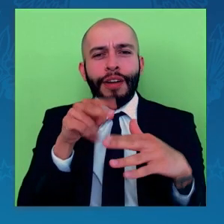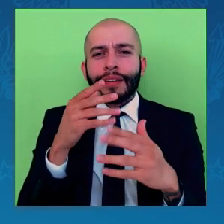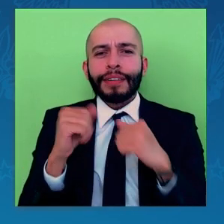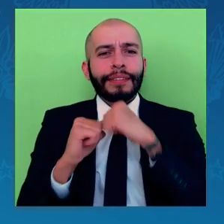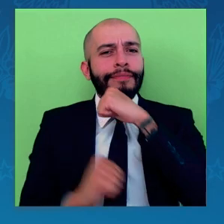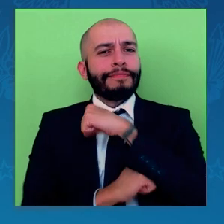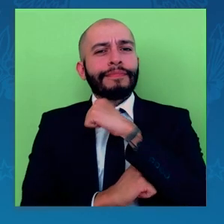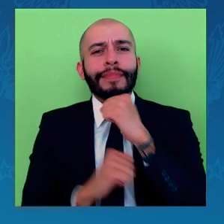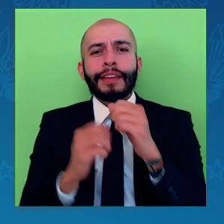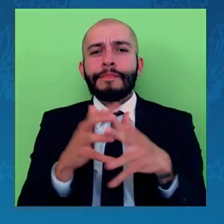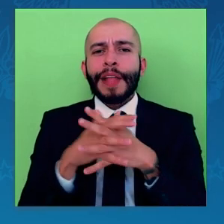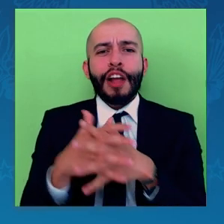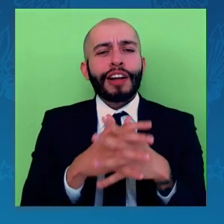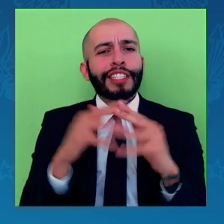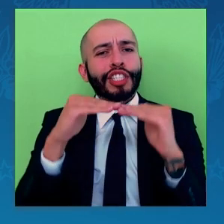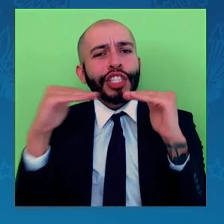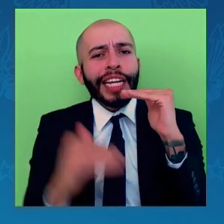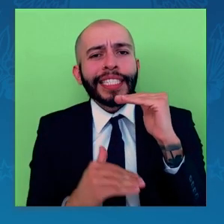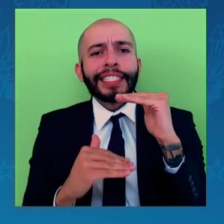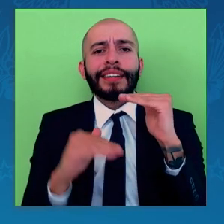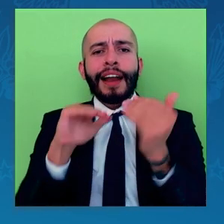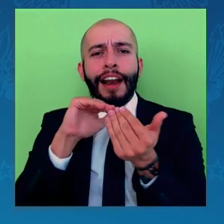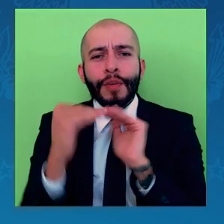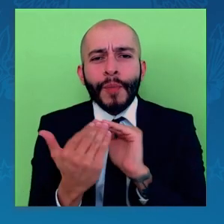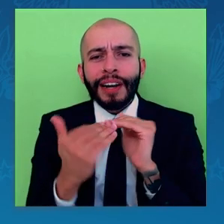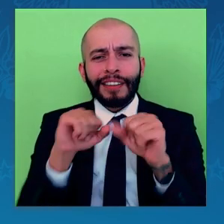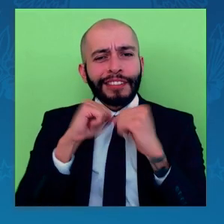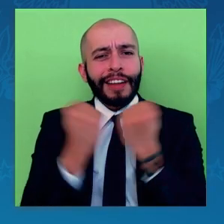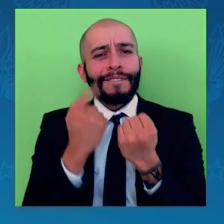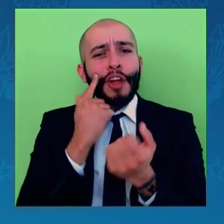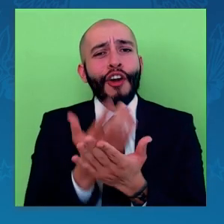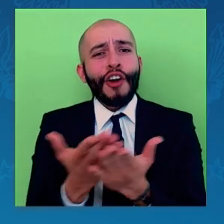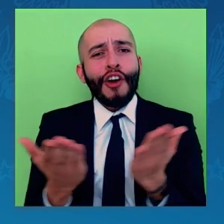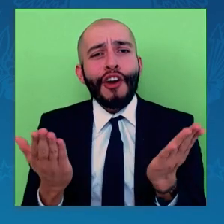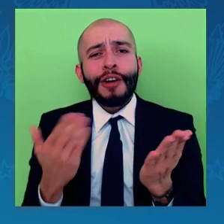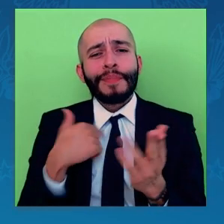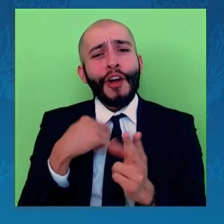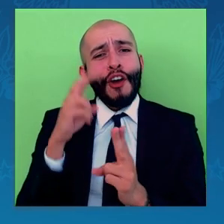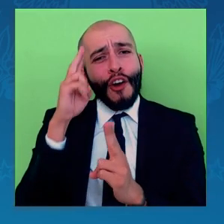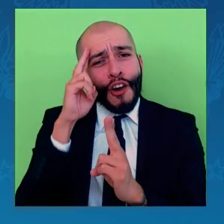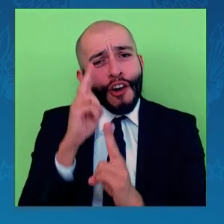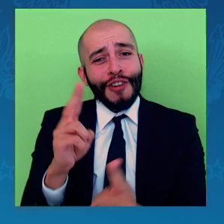It's now my honor to welcome and bring to the stage a great partner and friend in that effort.